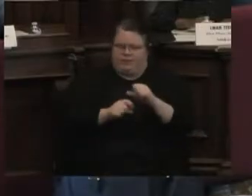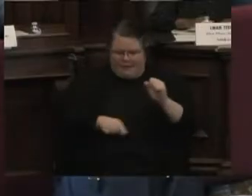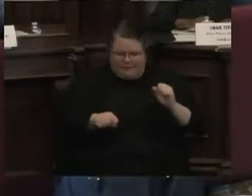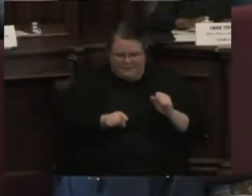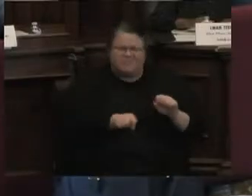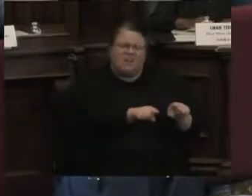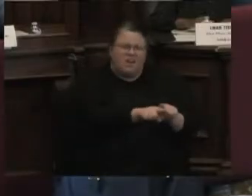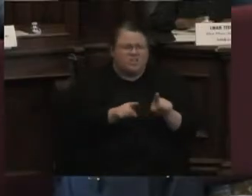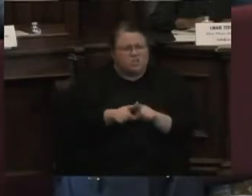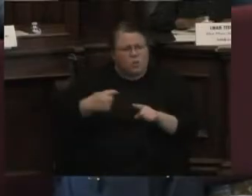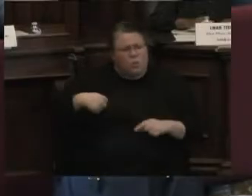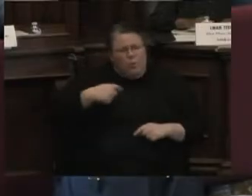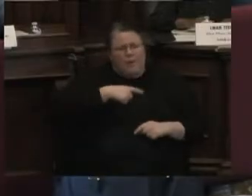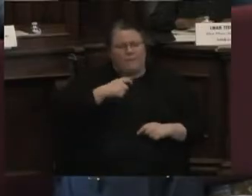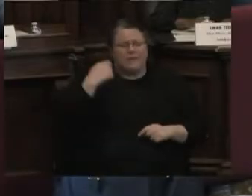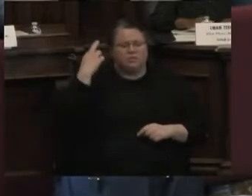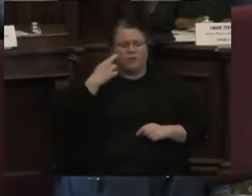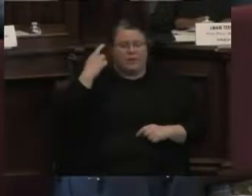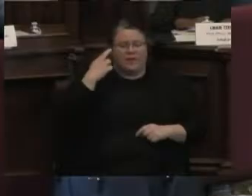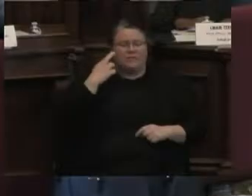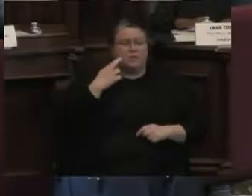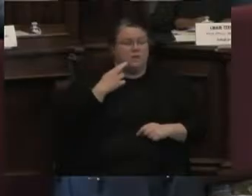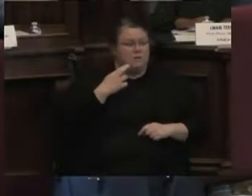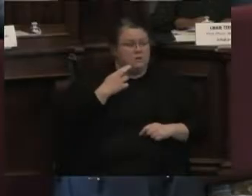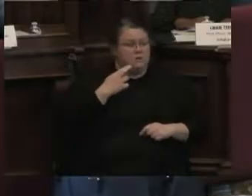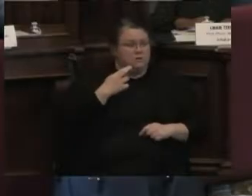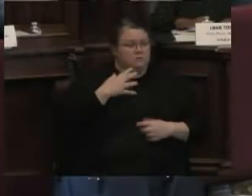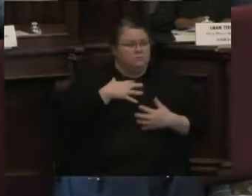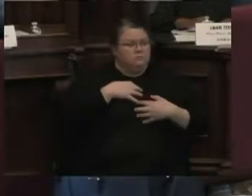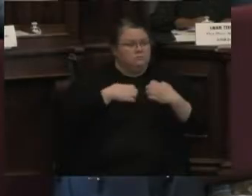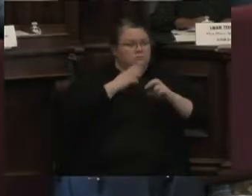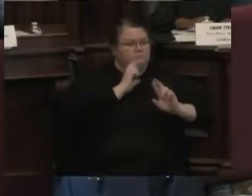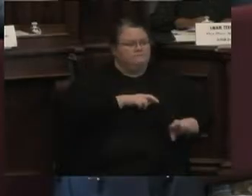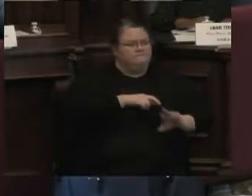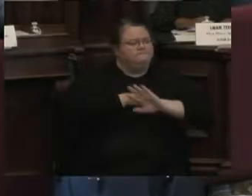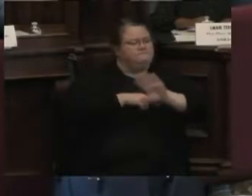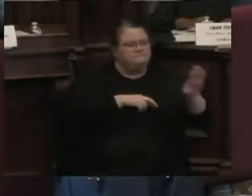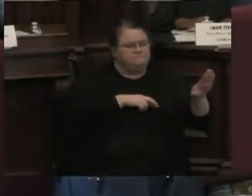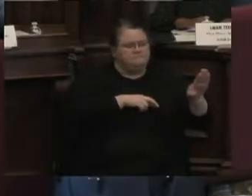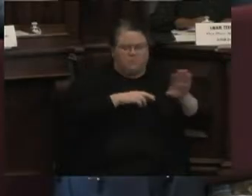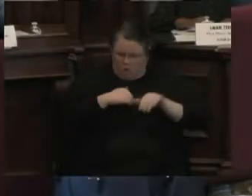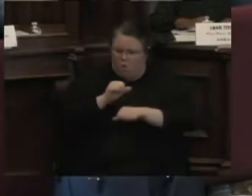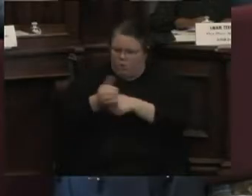This moment requires strategy,